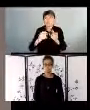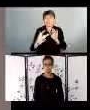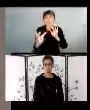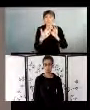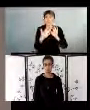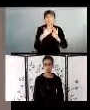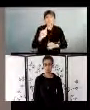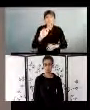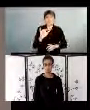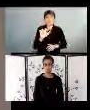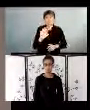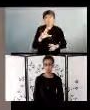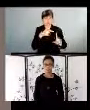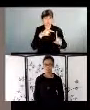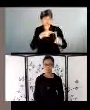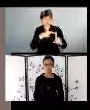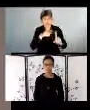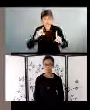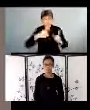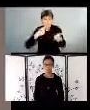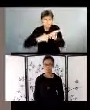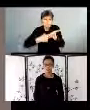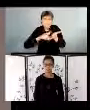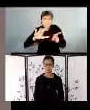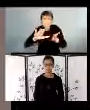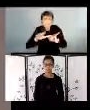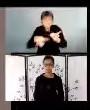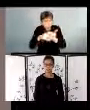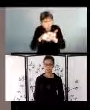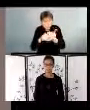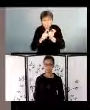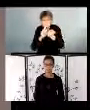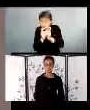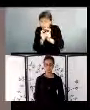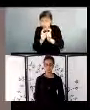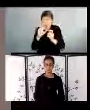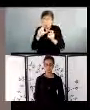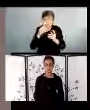any changes. We endeavour to be as flexible and understanding as possible and can only